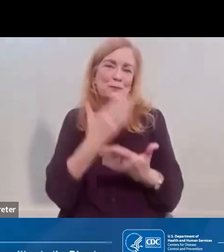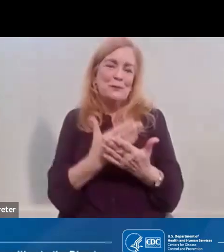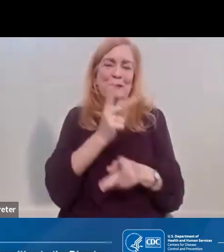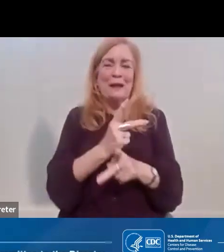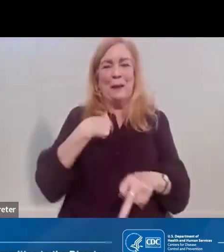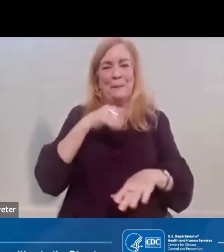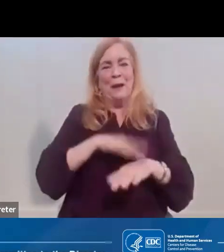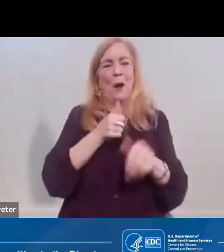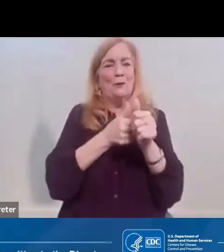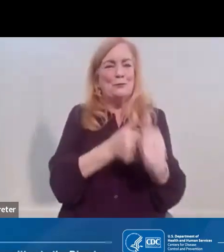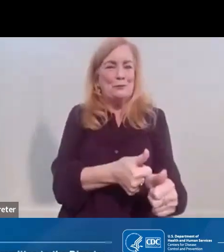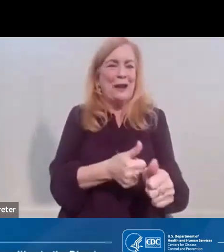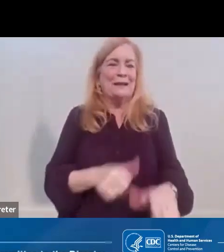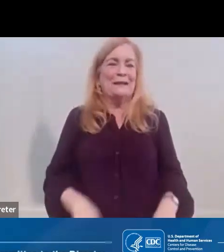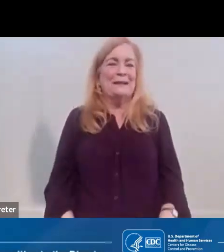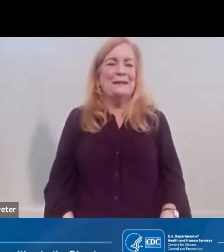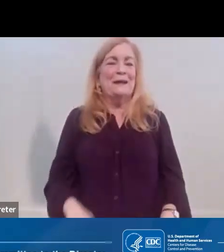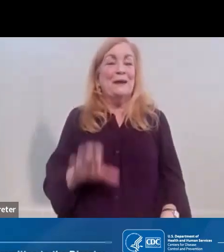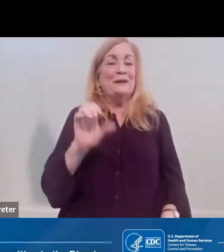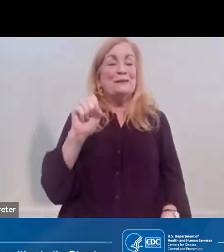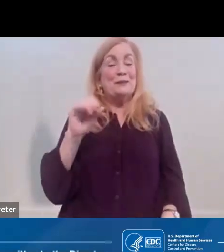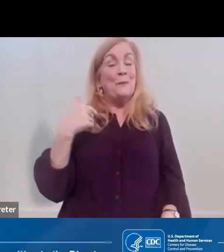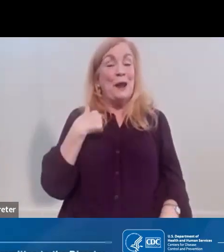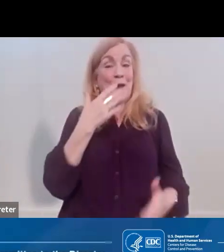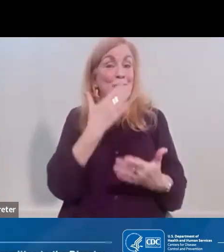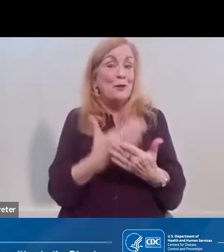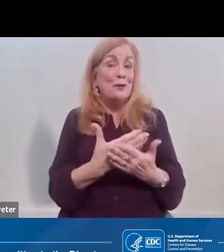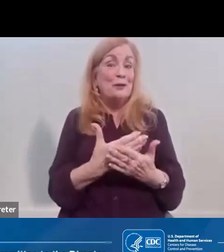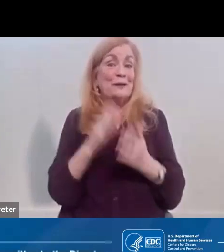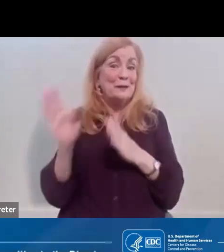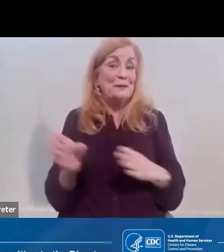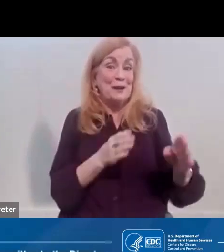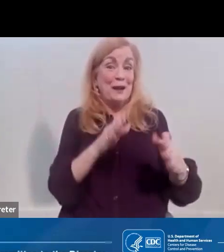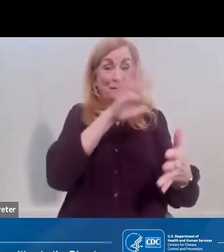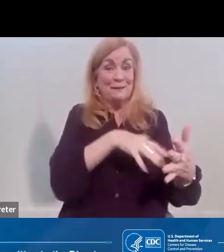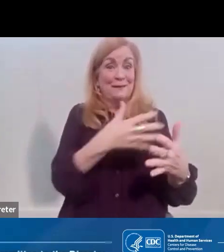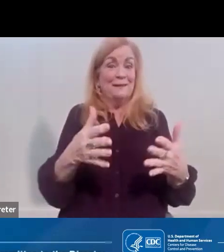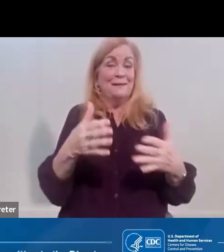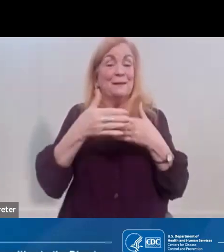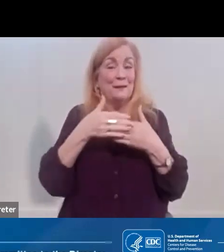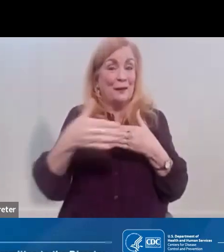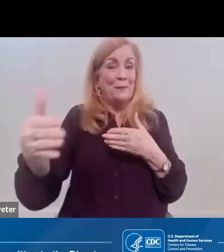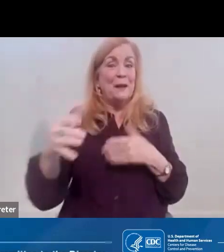don't we have need to get an agenda coming up? But I do want to echo the thanks to the team and to all of you, I'm delighted to have Dr. Gayle join us.